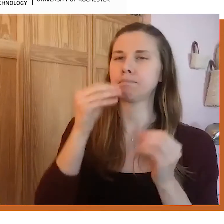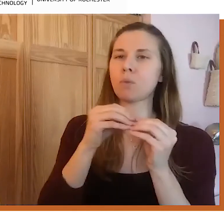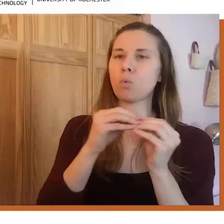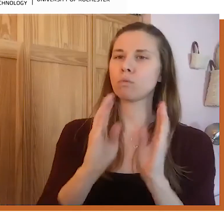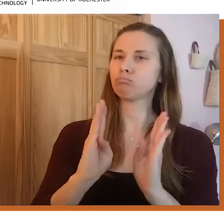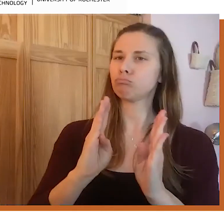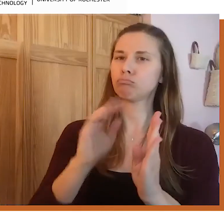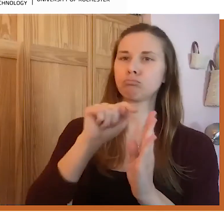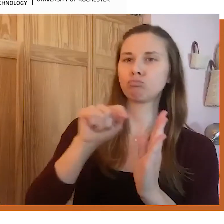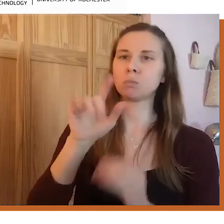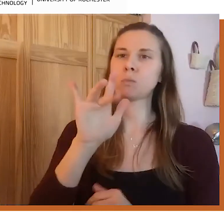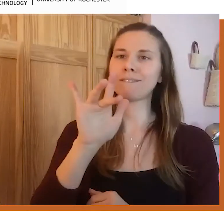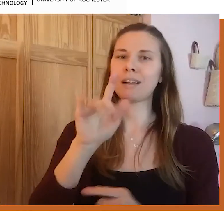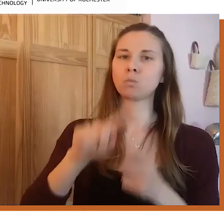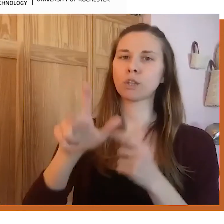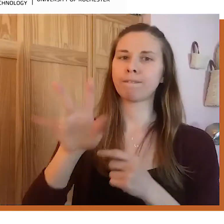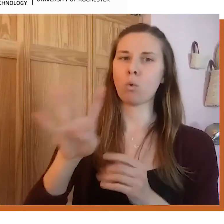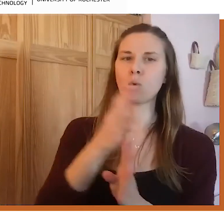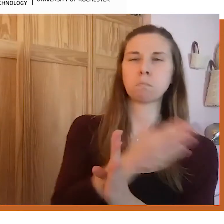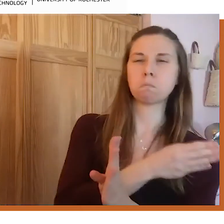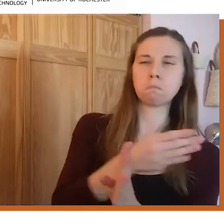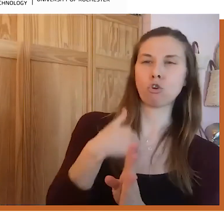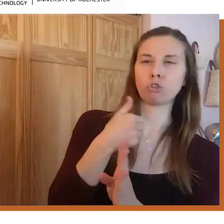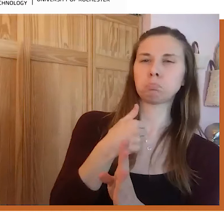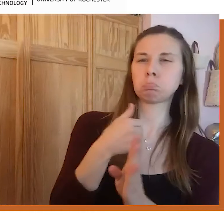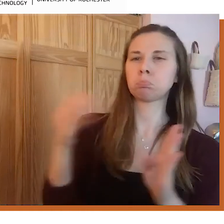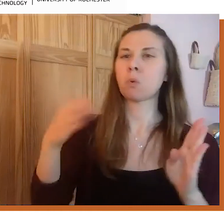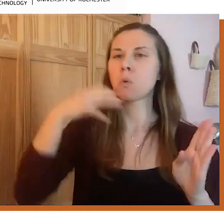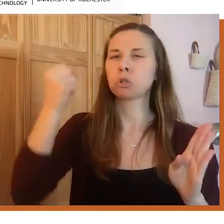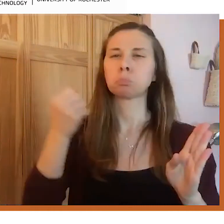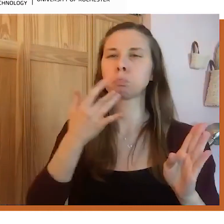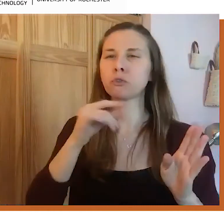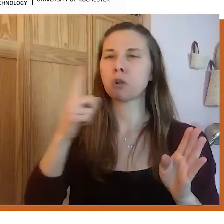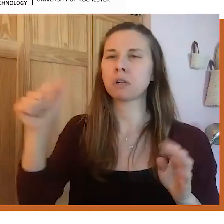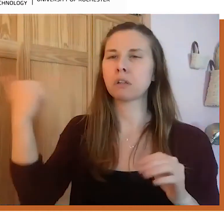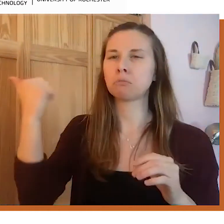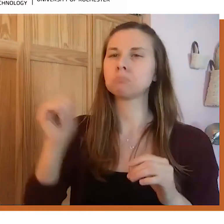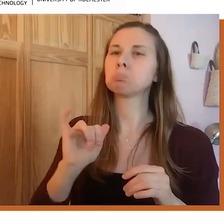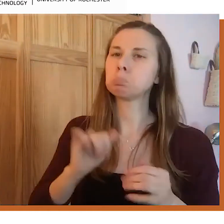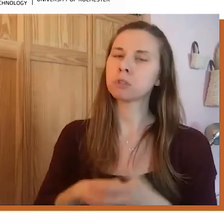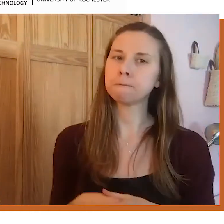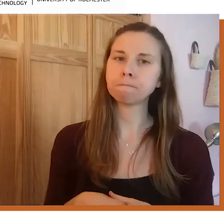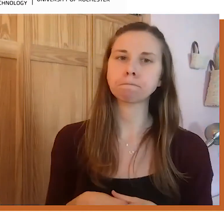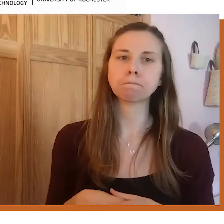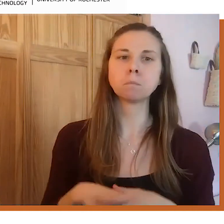The age seems to be 25 to 34 years of age, the women who use these devices.